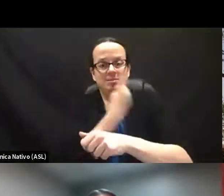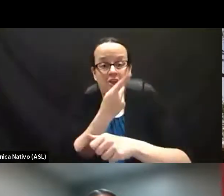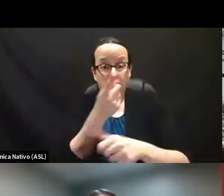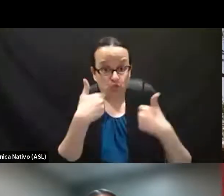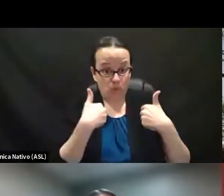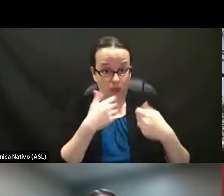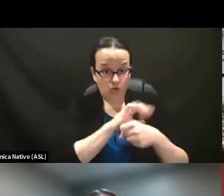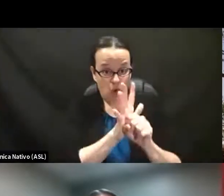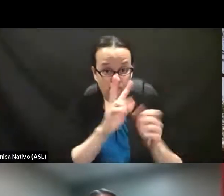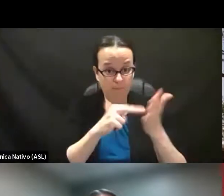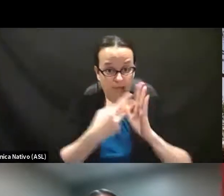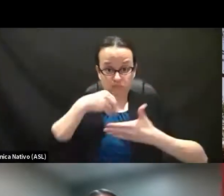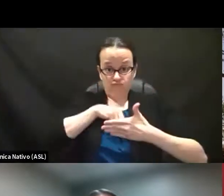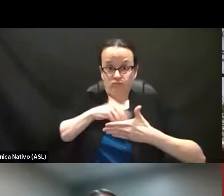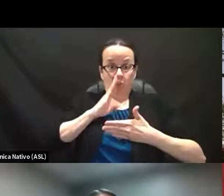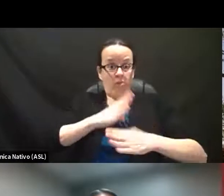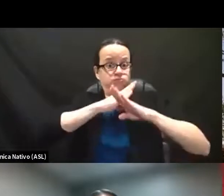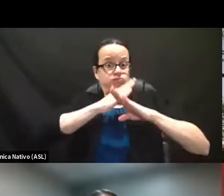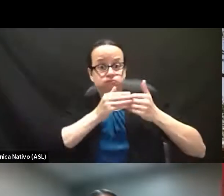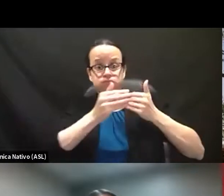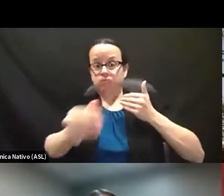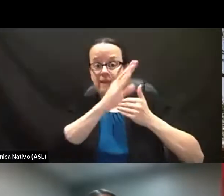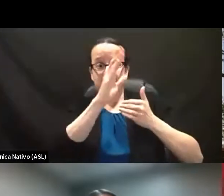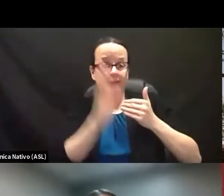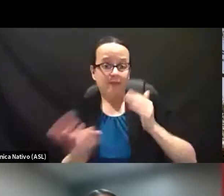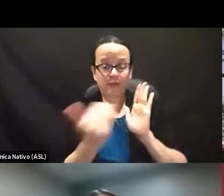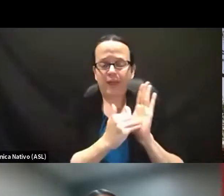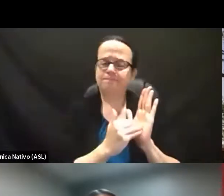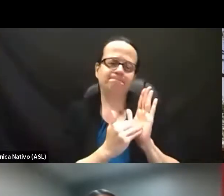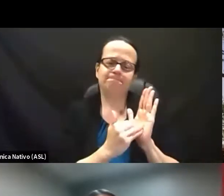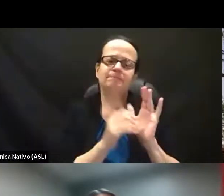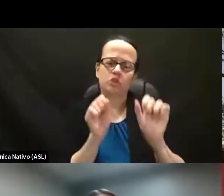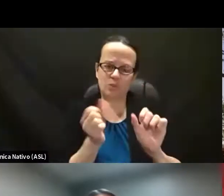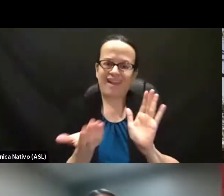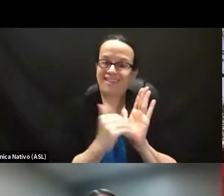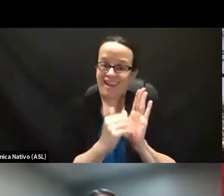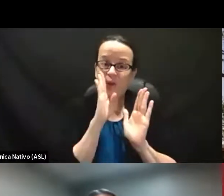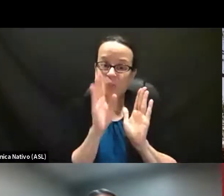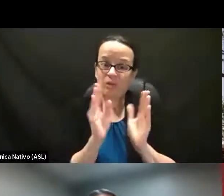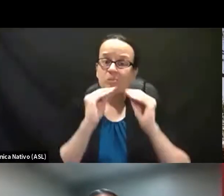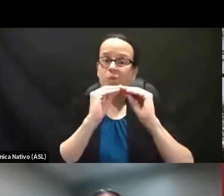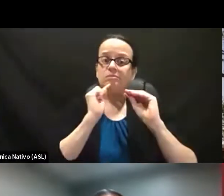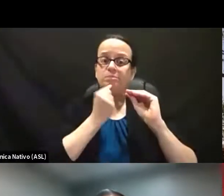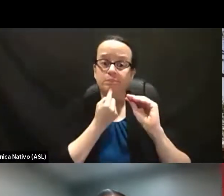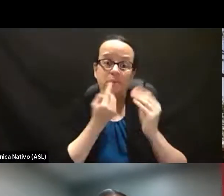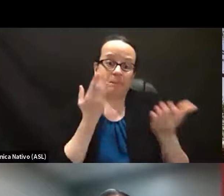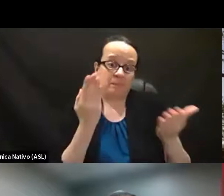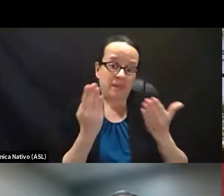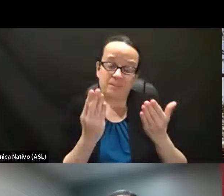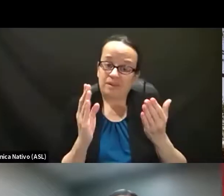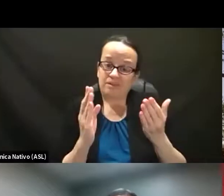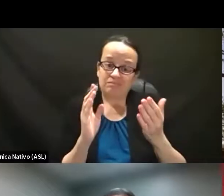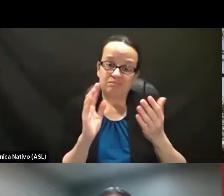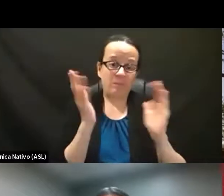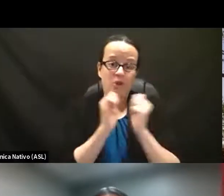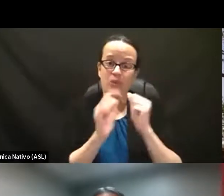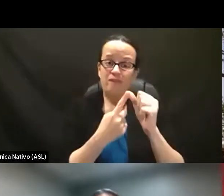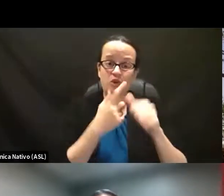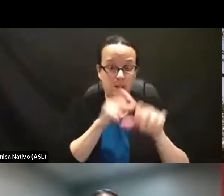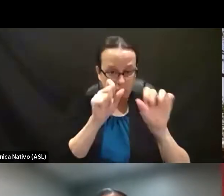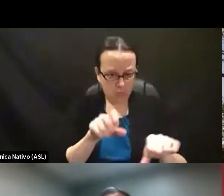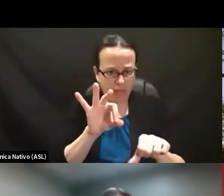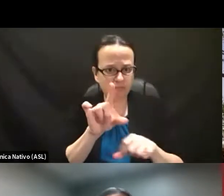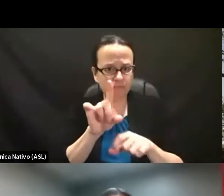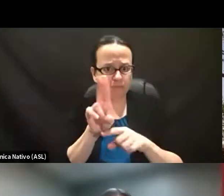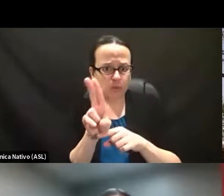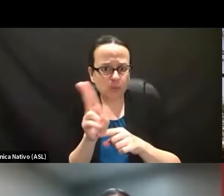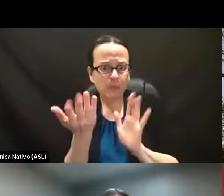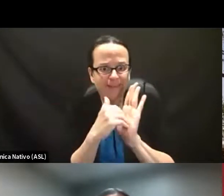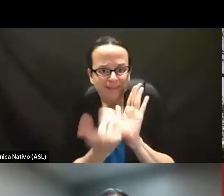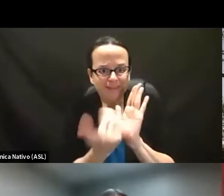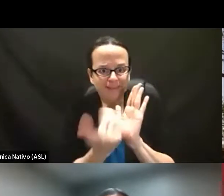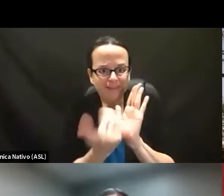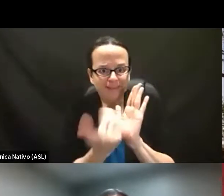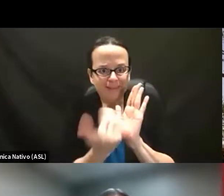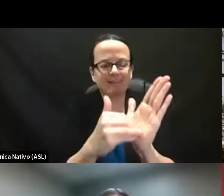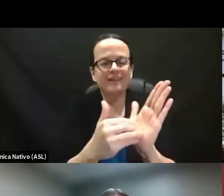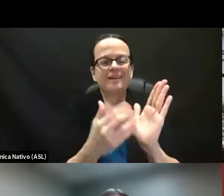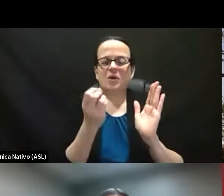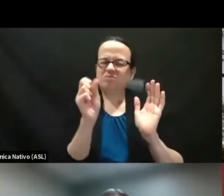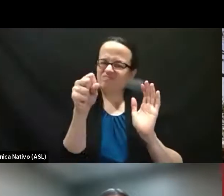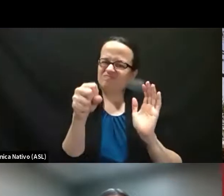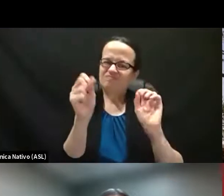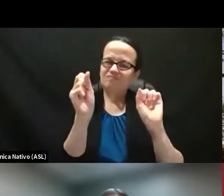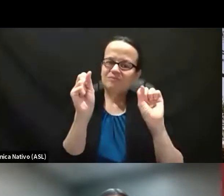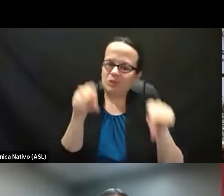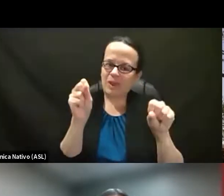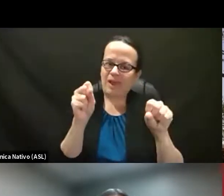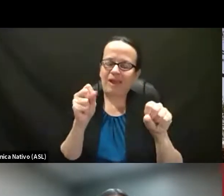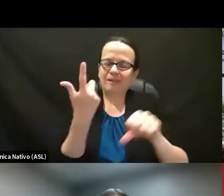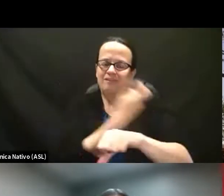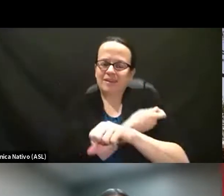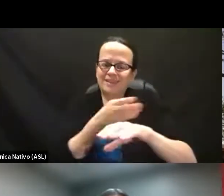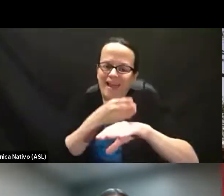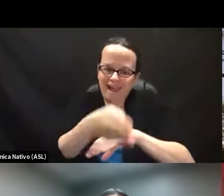Janice Hoffman (Pharm.D): It doesn't mean that you won't get it again, you can get it again, and it can be more severe than the first time, you had it so it's, just like the flu, you can get the flu, and you can get it again and So yes, you, you can get the vaccine after testing positive.